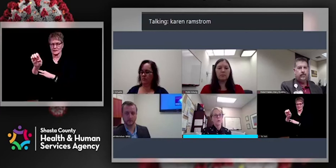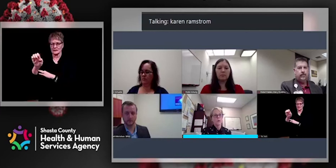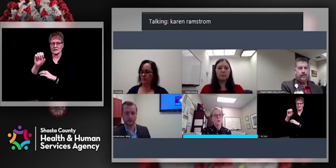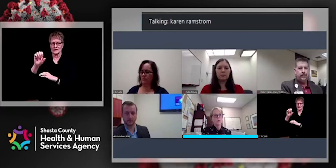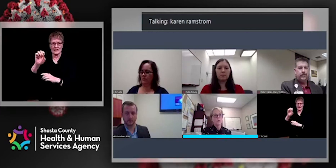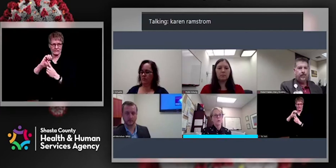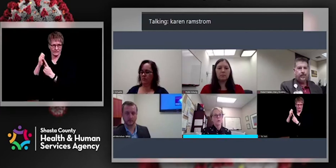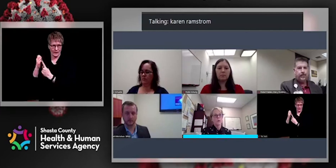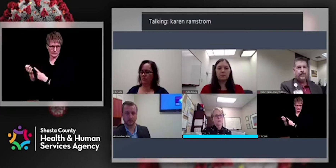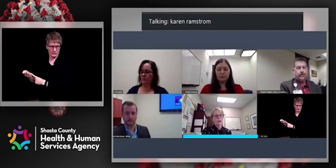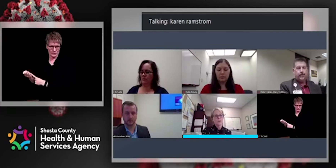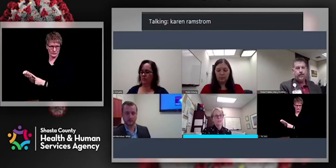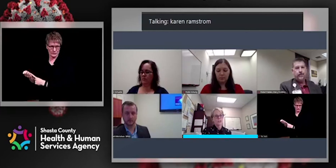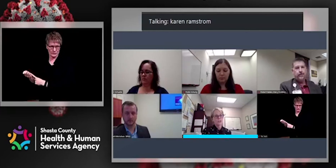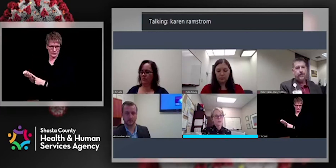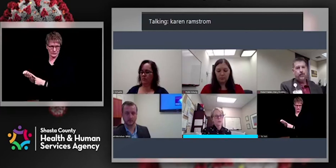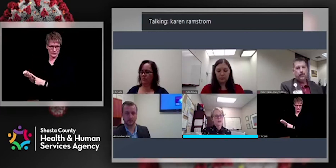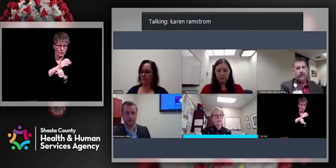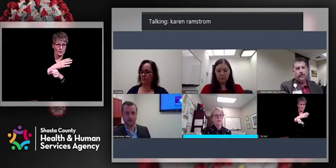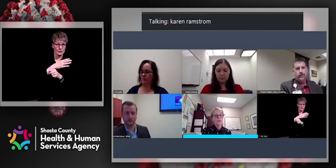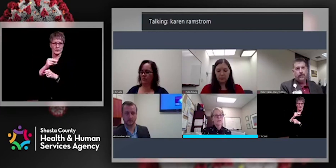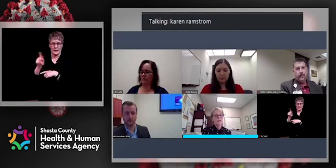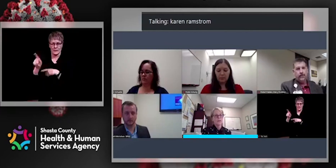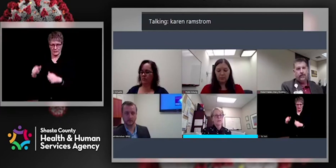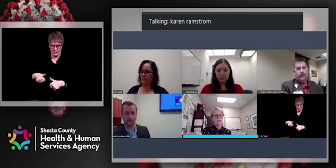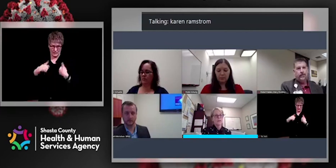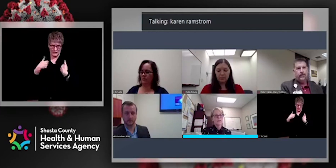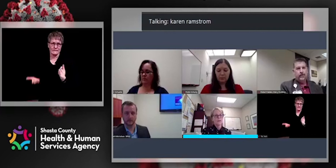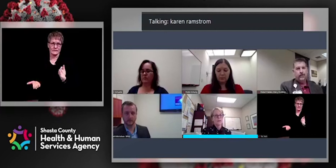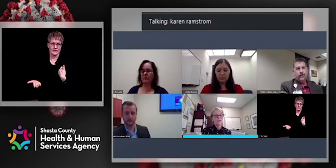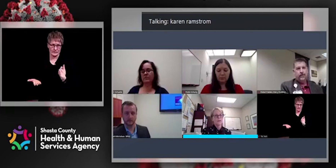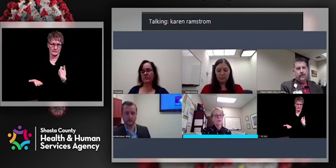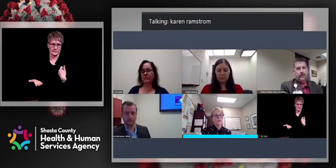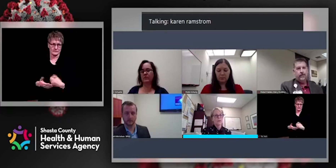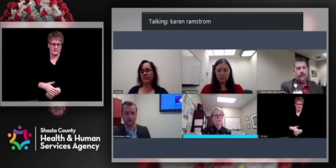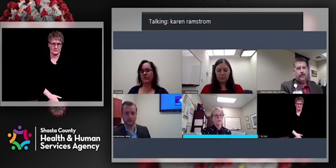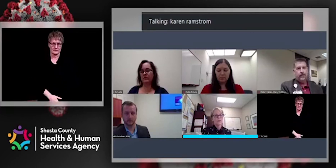with that prioritization, we don't have enough in these initial supplies to vaccinate everybody.